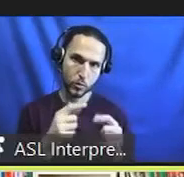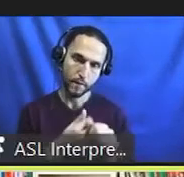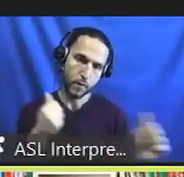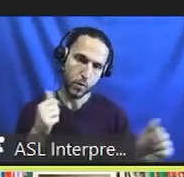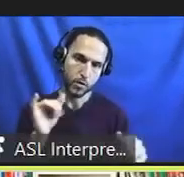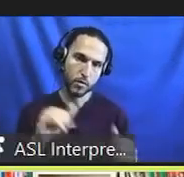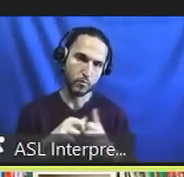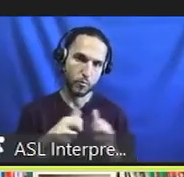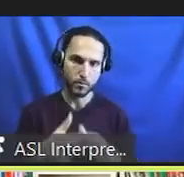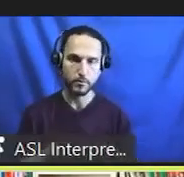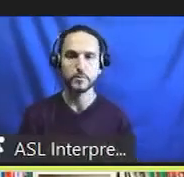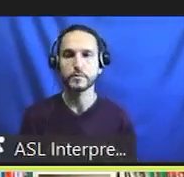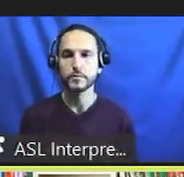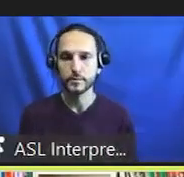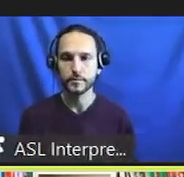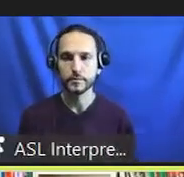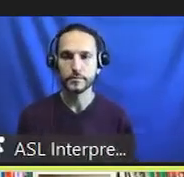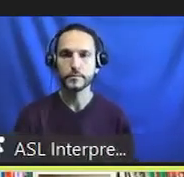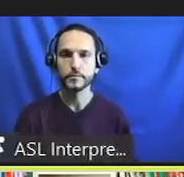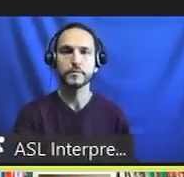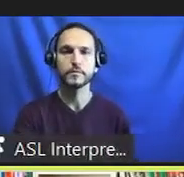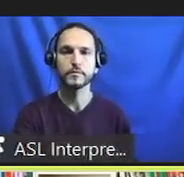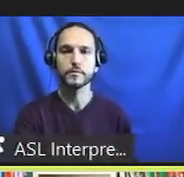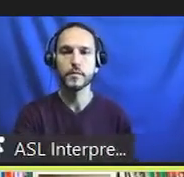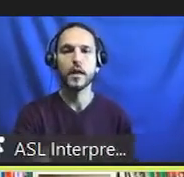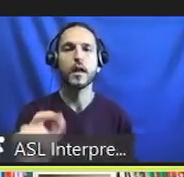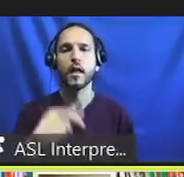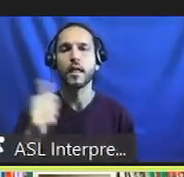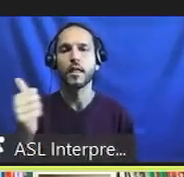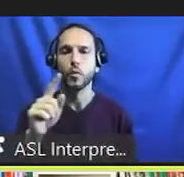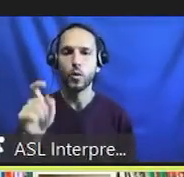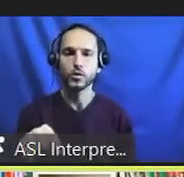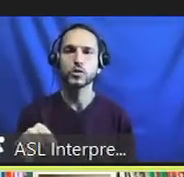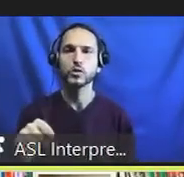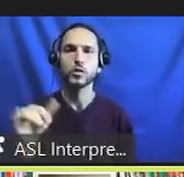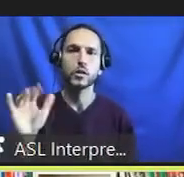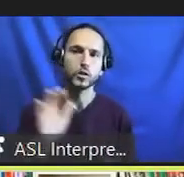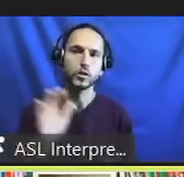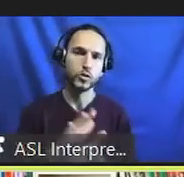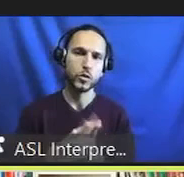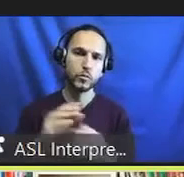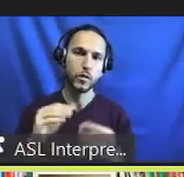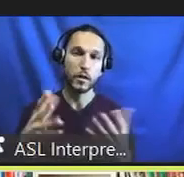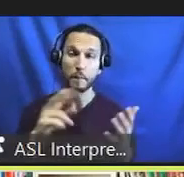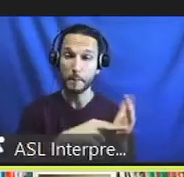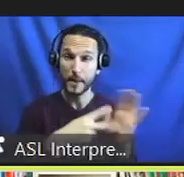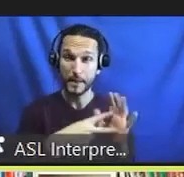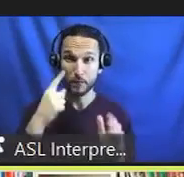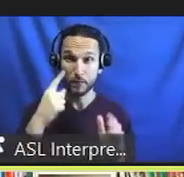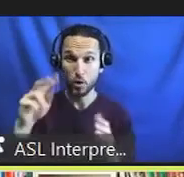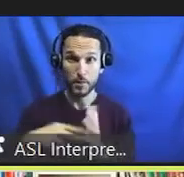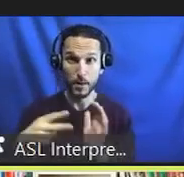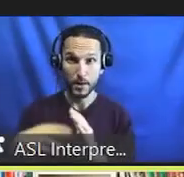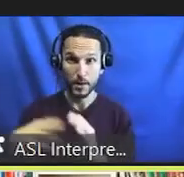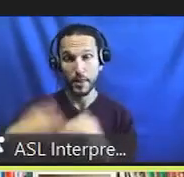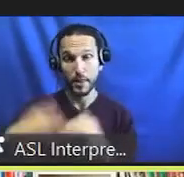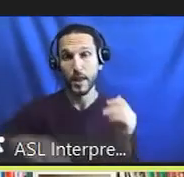In terms of the first question, if the school's offering meaning for meaning versus CART, and the student